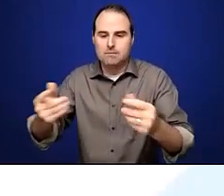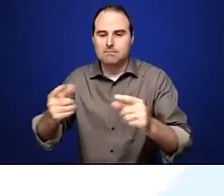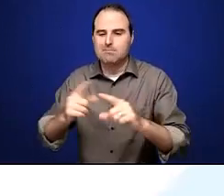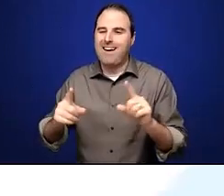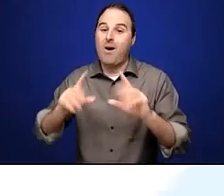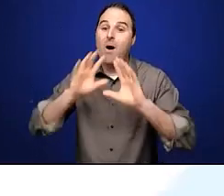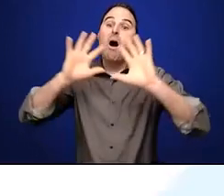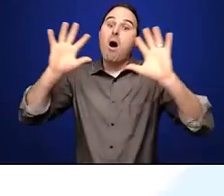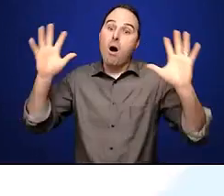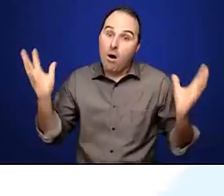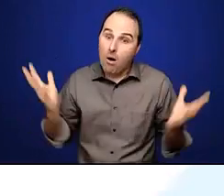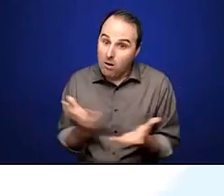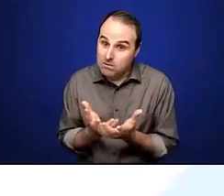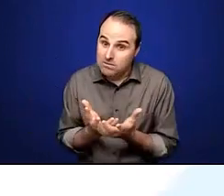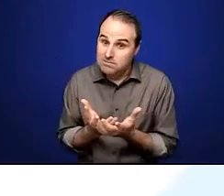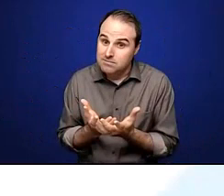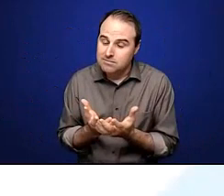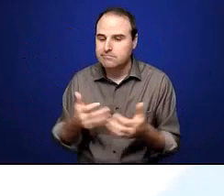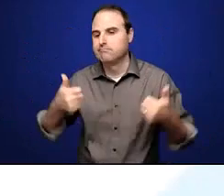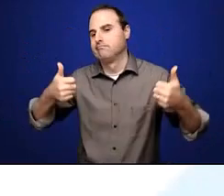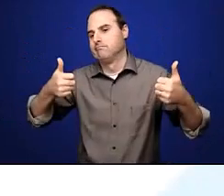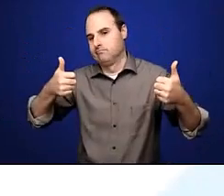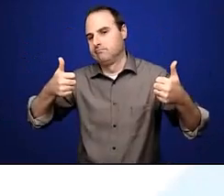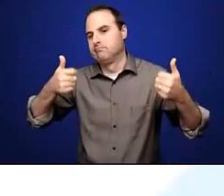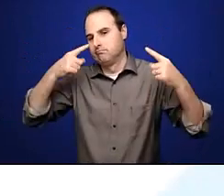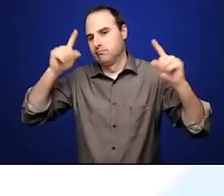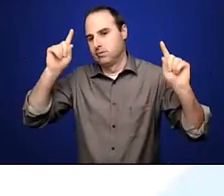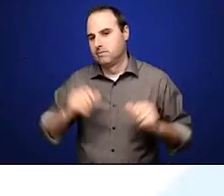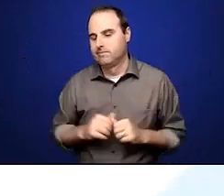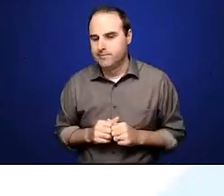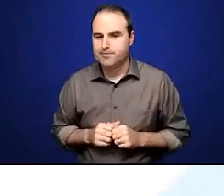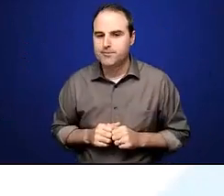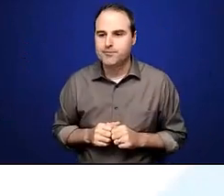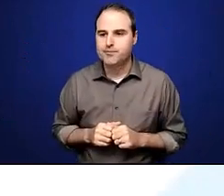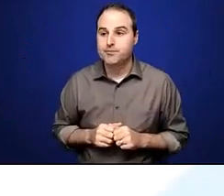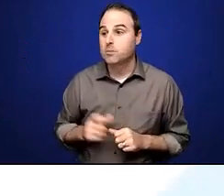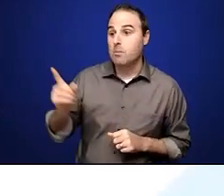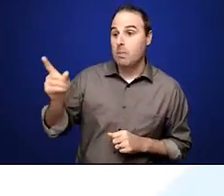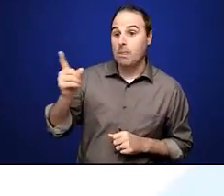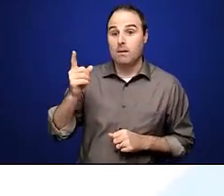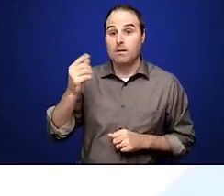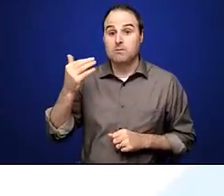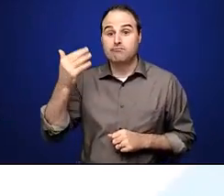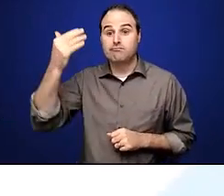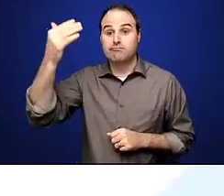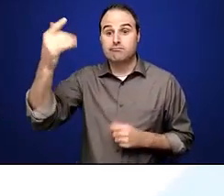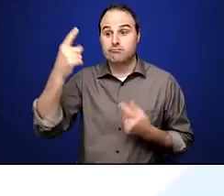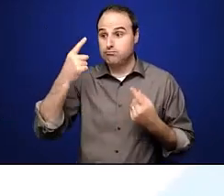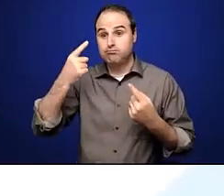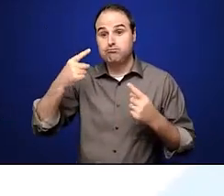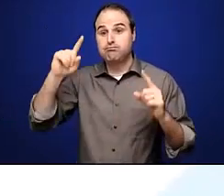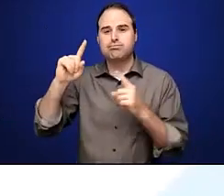And so what does success look like in the future? Really, it's continuing to share that knowledge, advancements